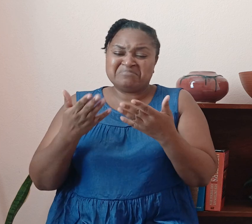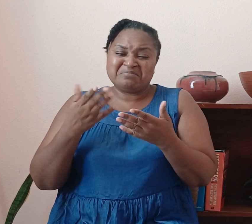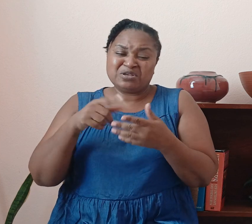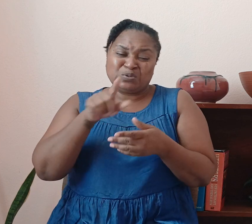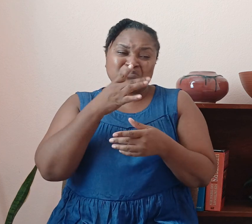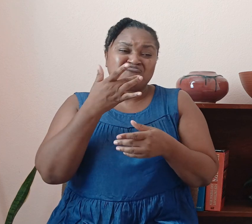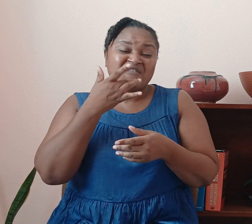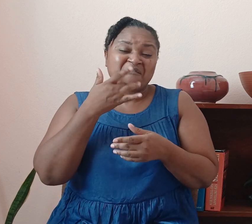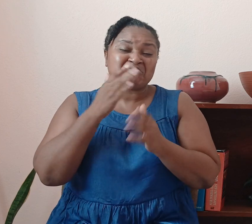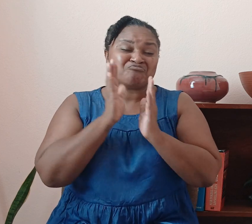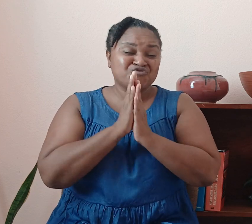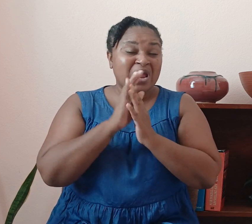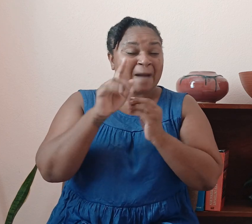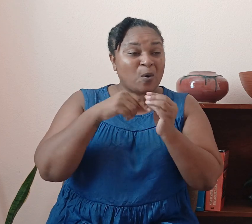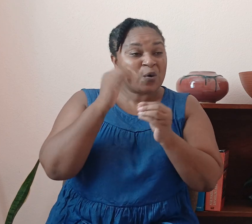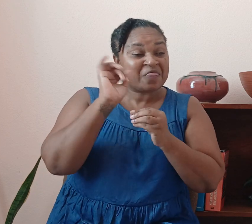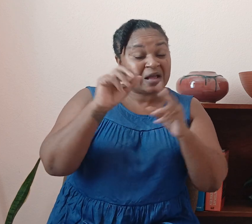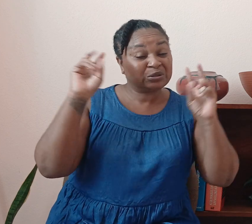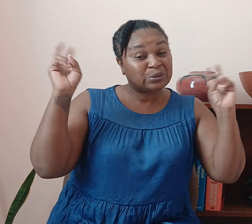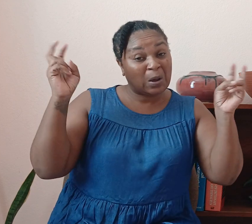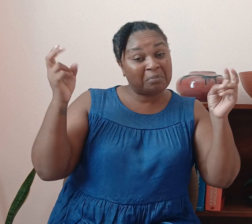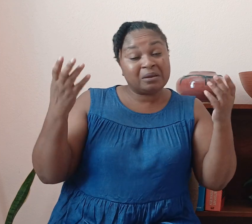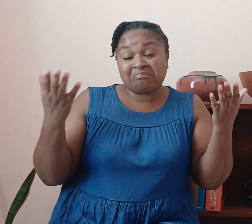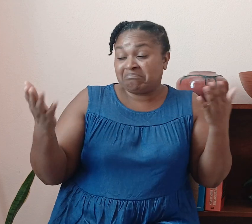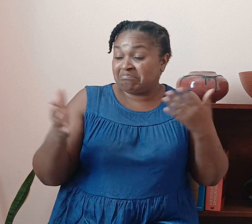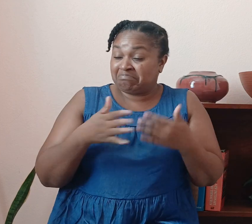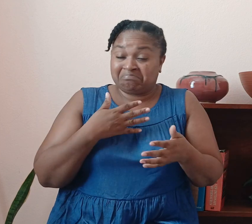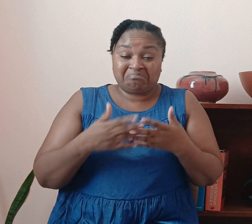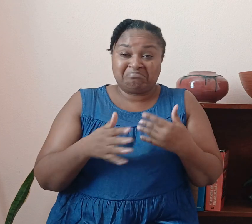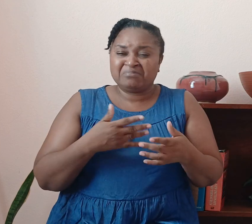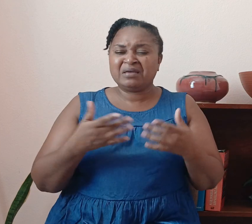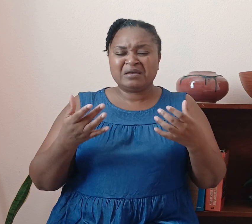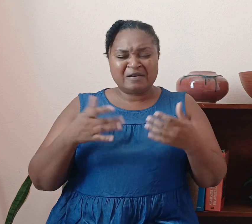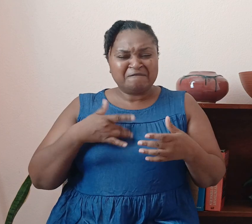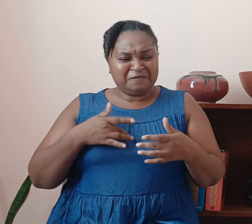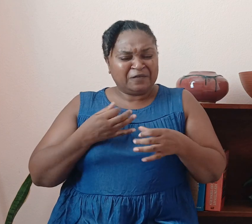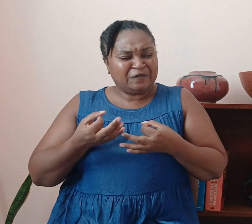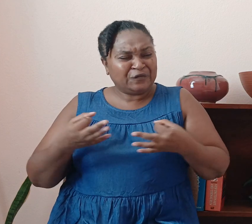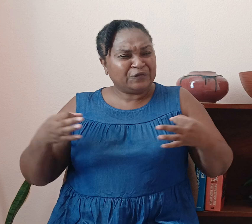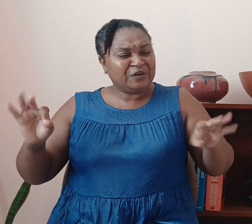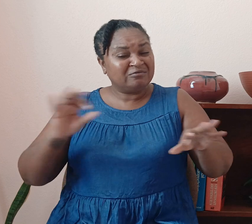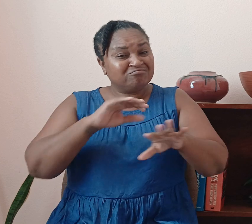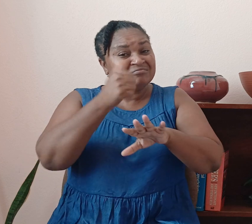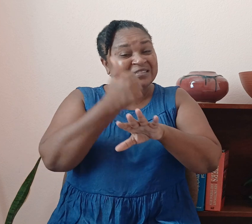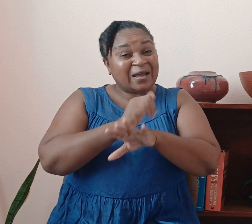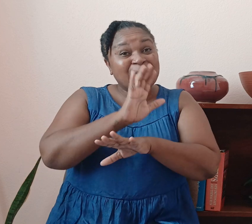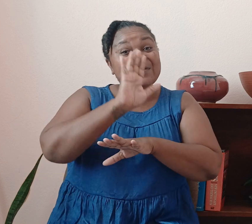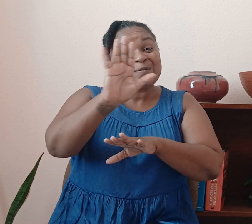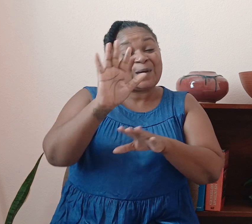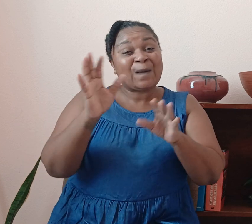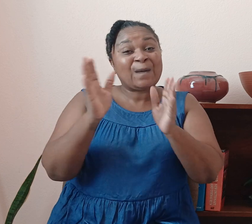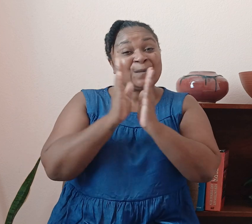about you should feel free to set up a prayer meeting about these topics